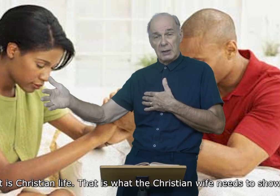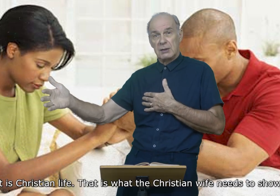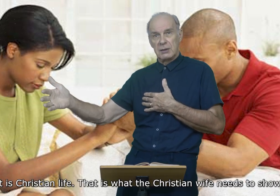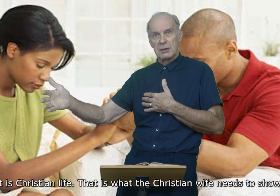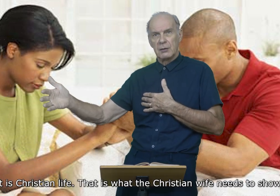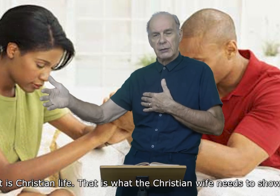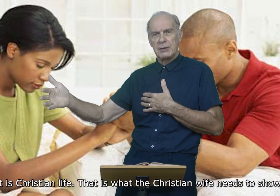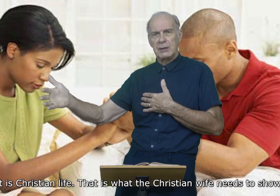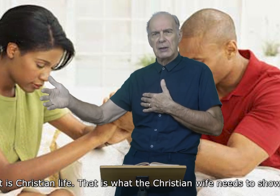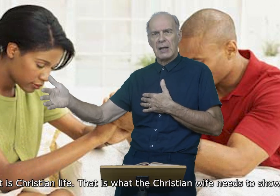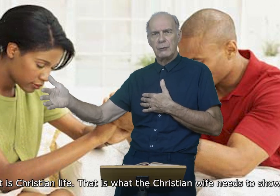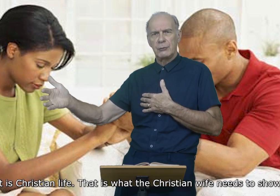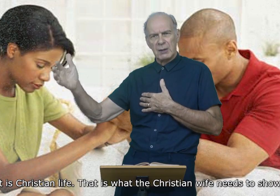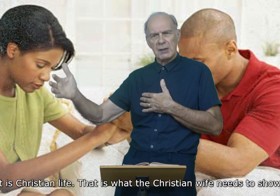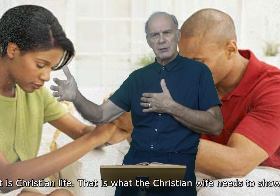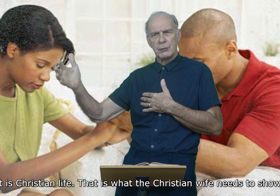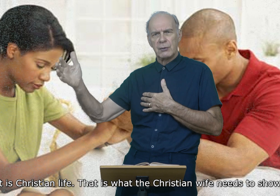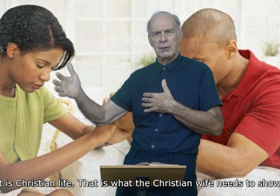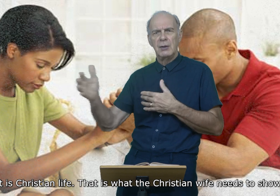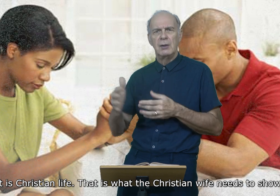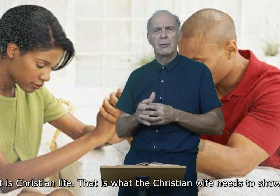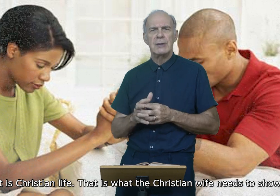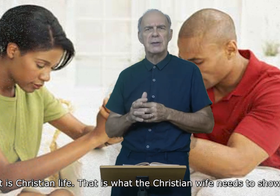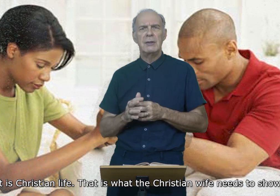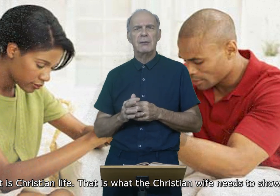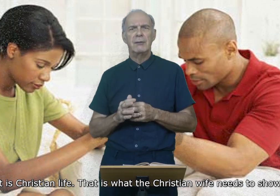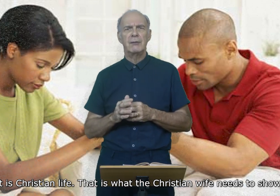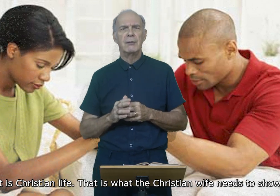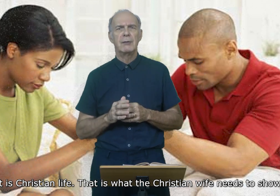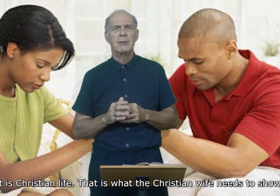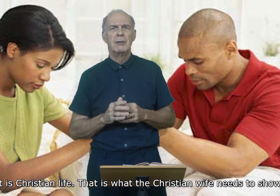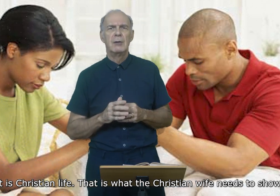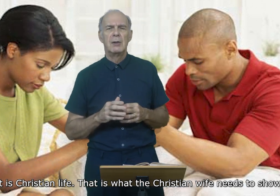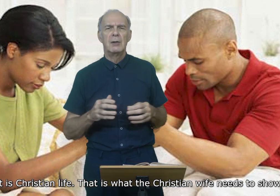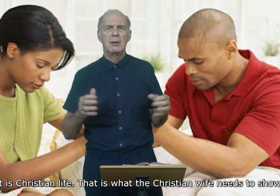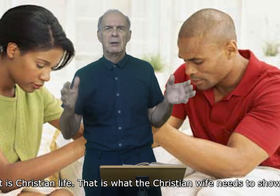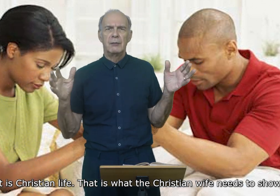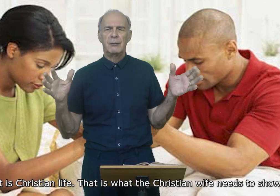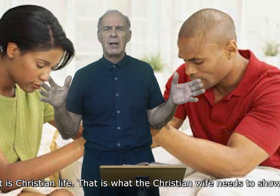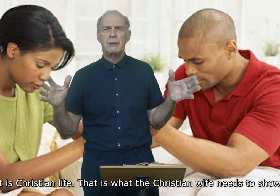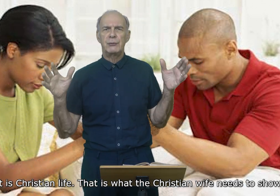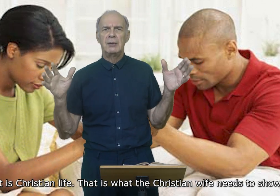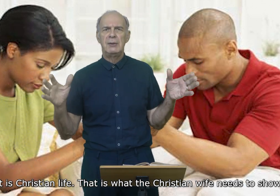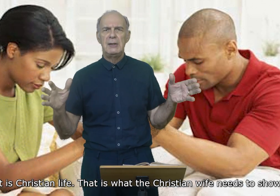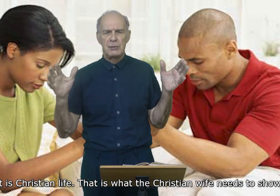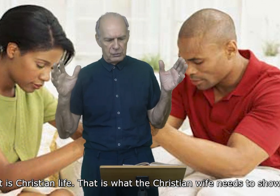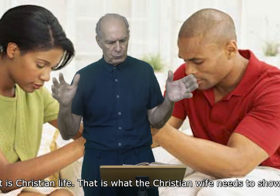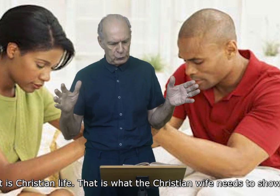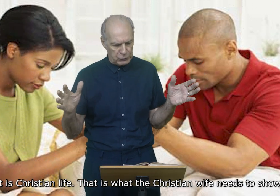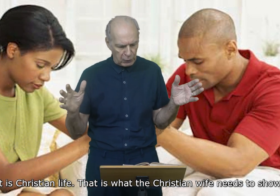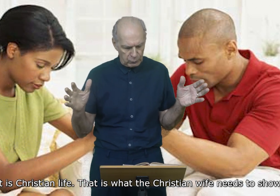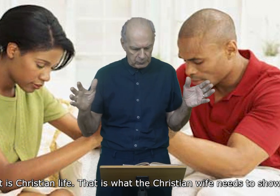That is Christian life. That is what the Christian wife needs to show.